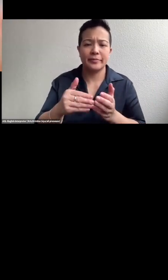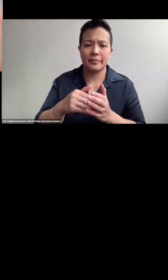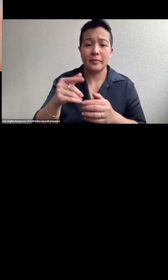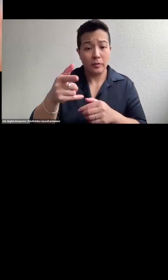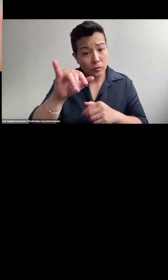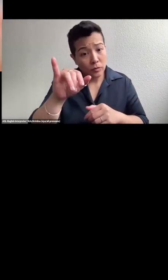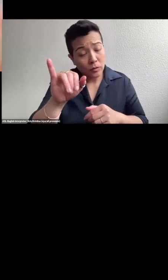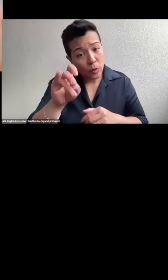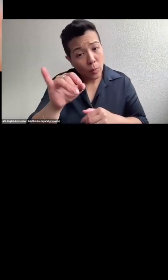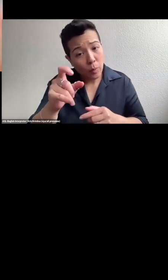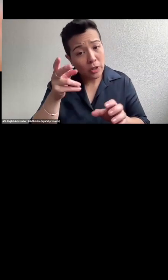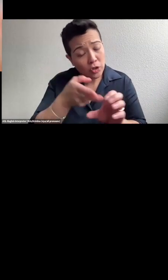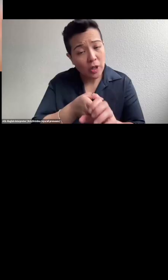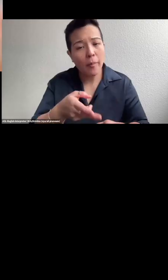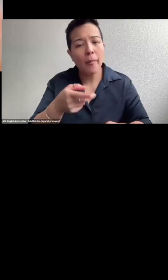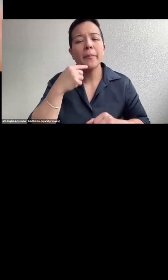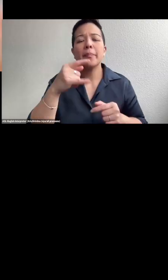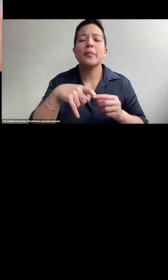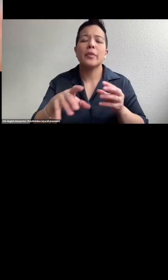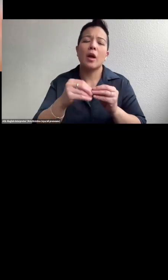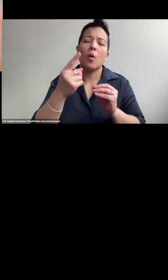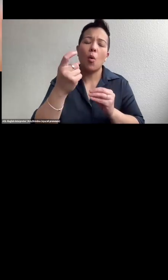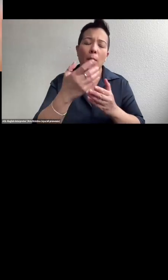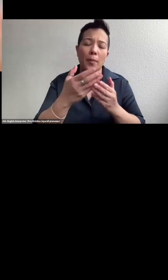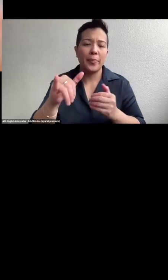I just wanted to add one more thing, that you should